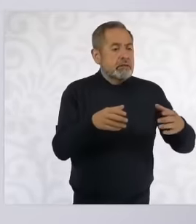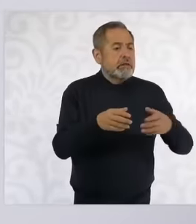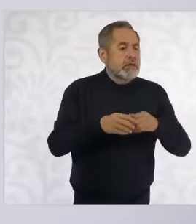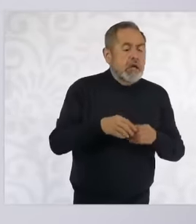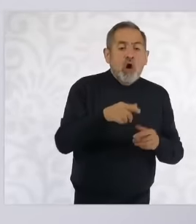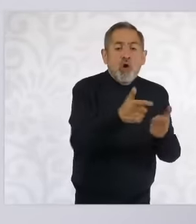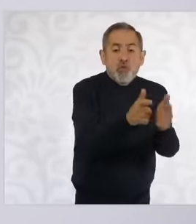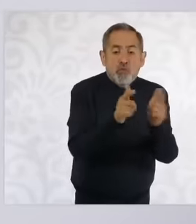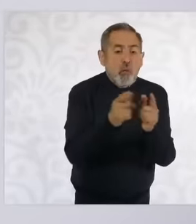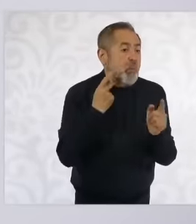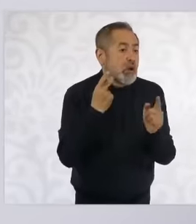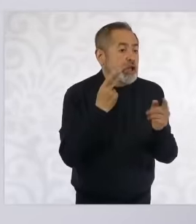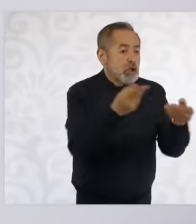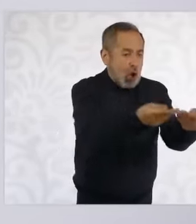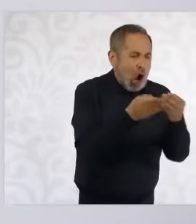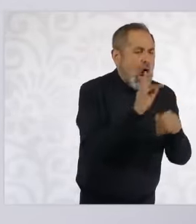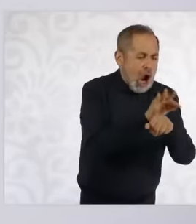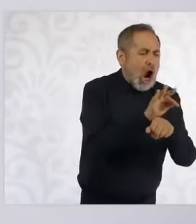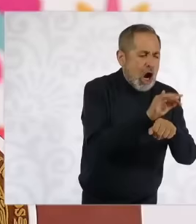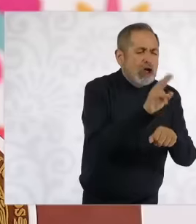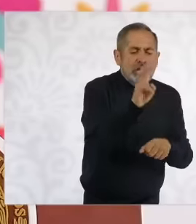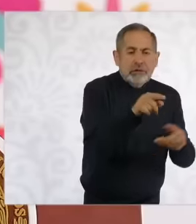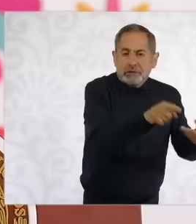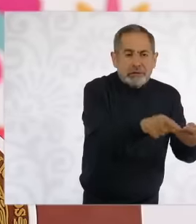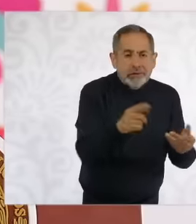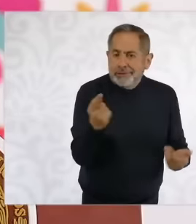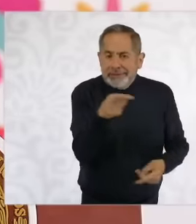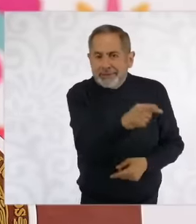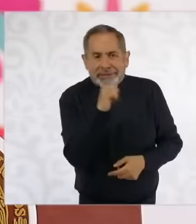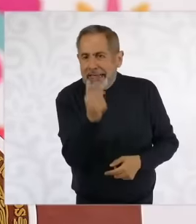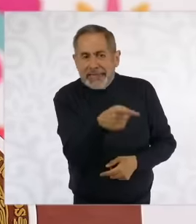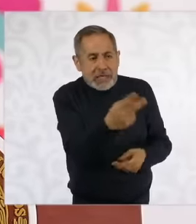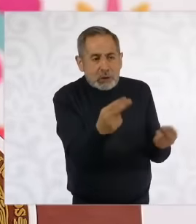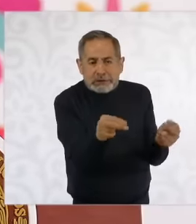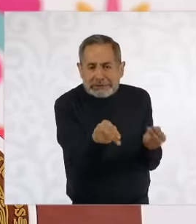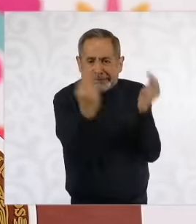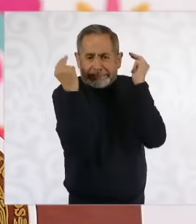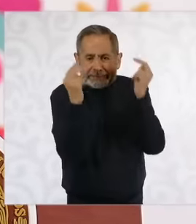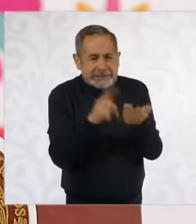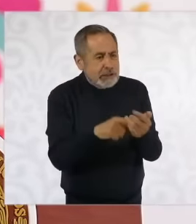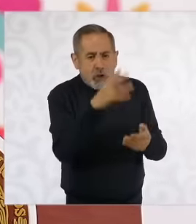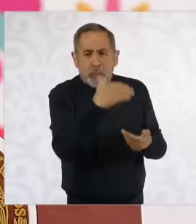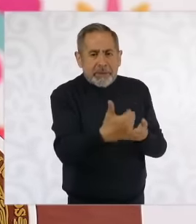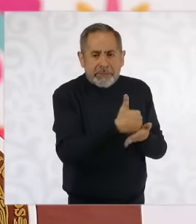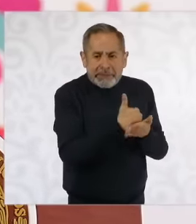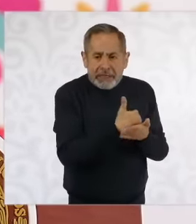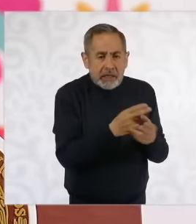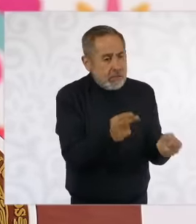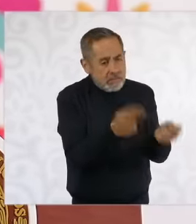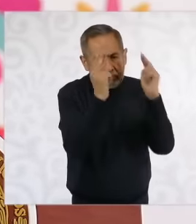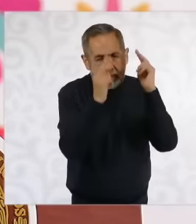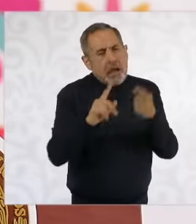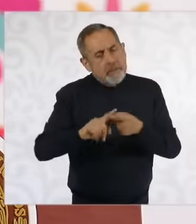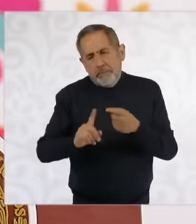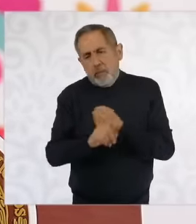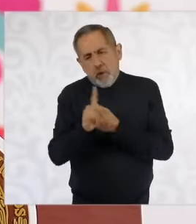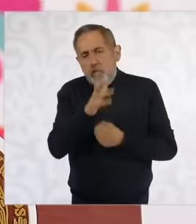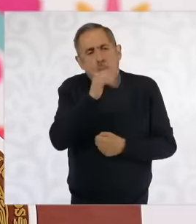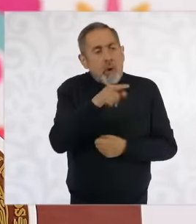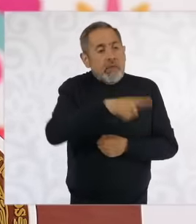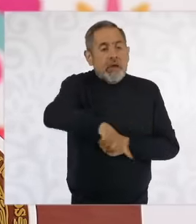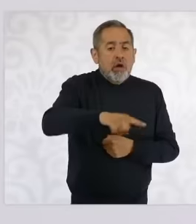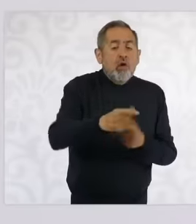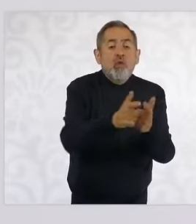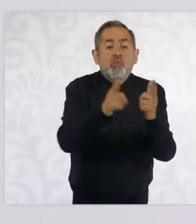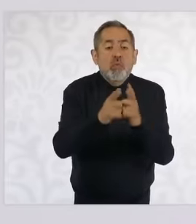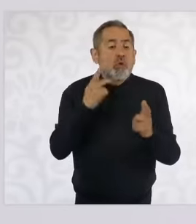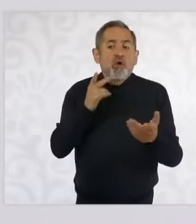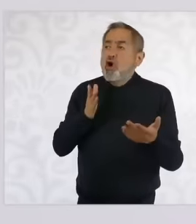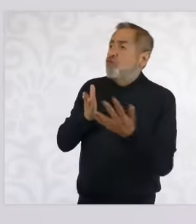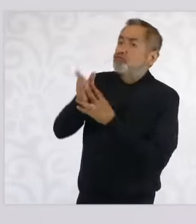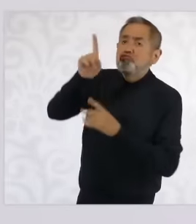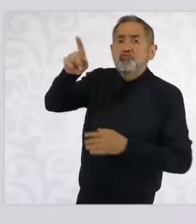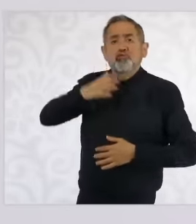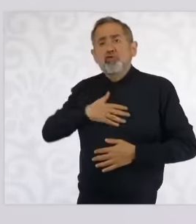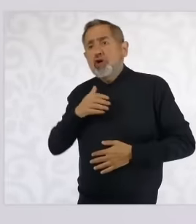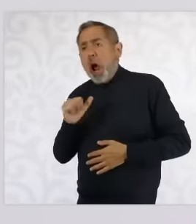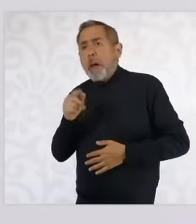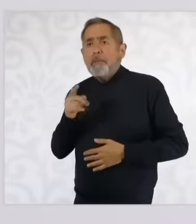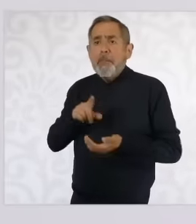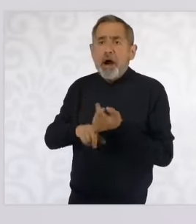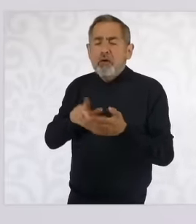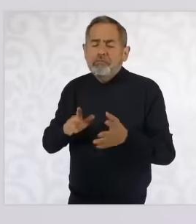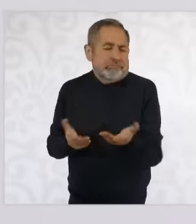political parties that do not have a legal problem, first, to be able to present these amparos, second, because